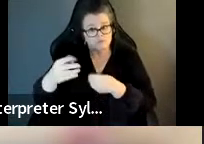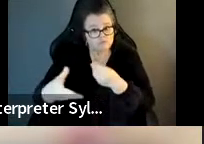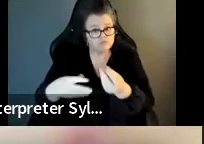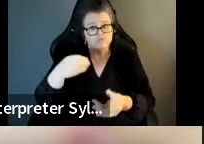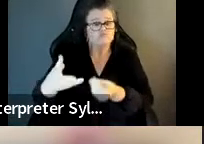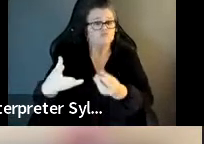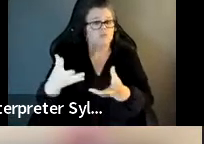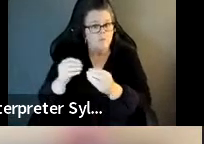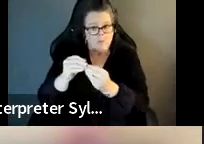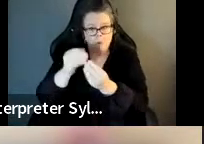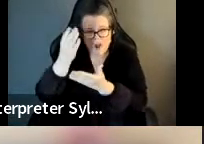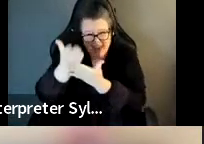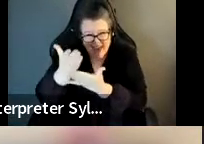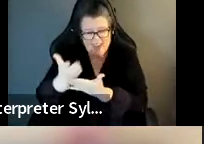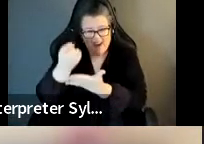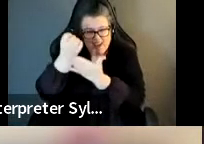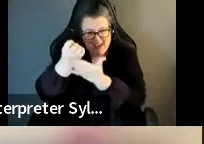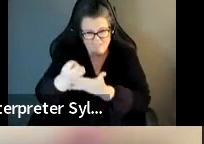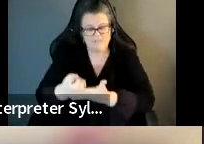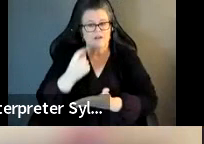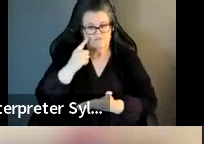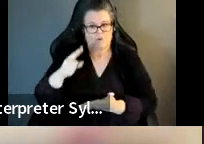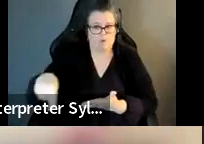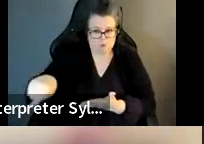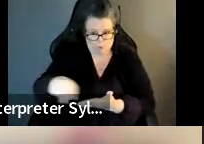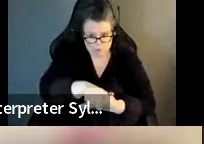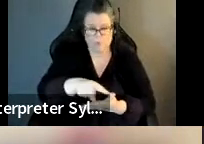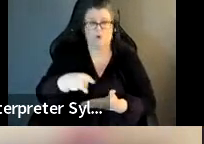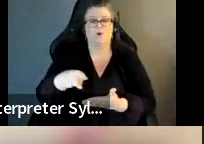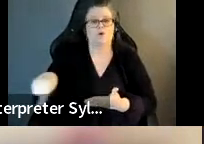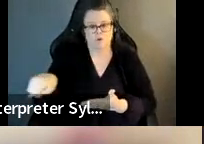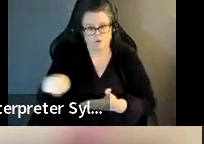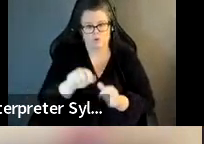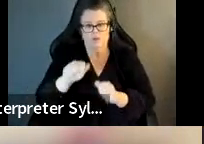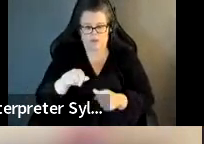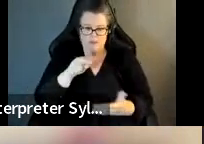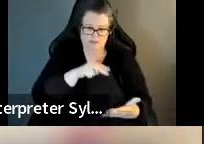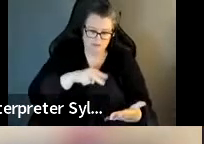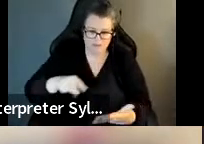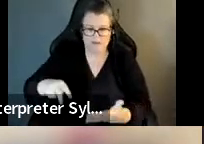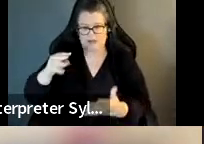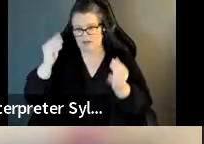to decision-makers in a setting that would provide more time to address these critical matters.